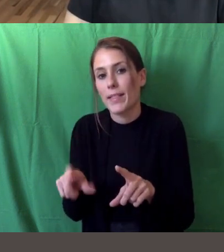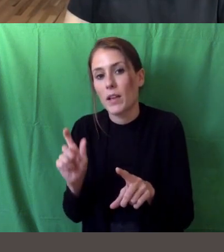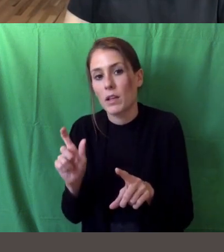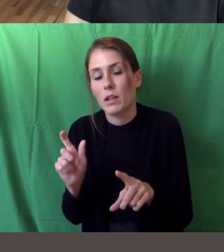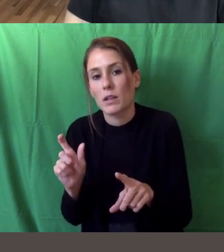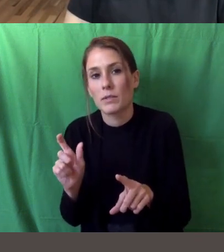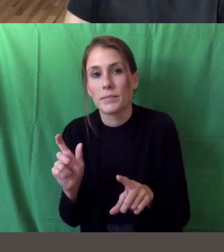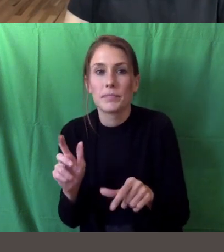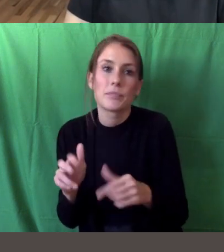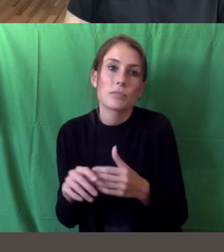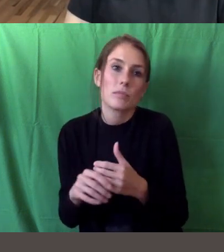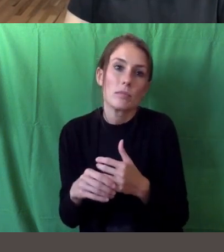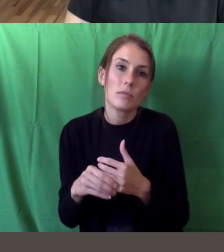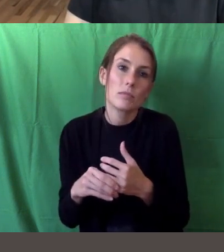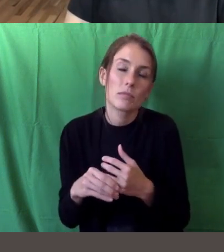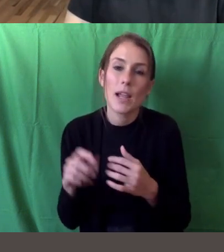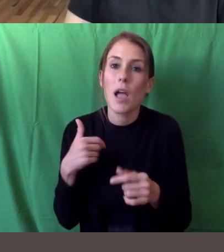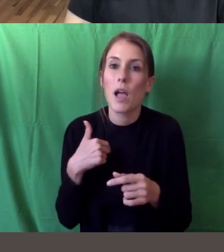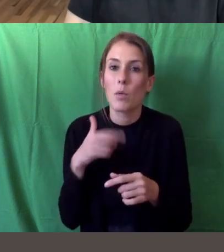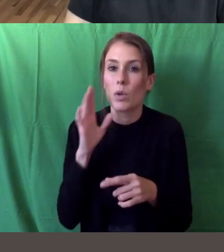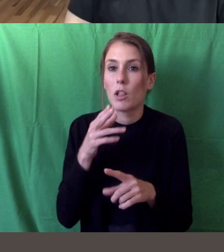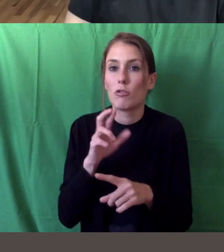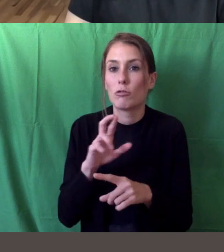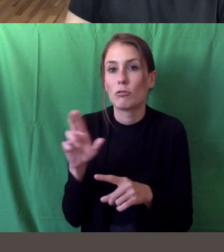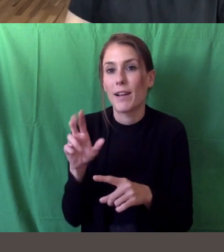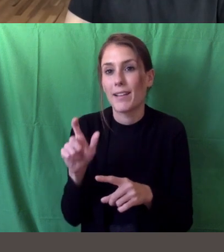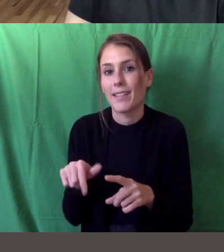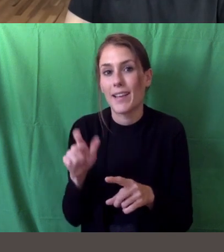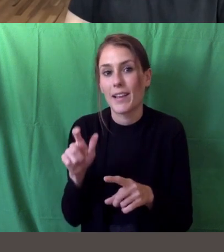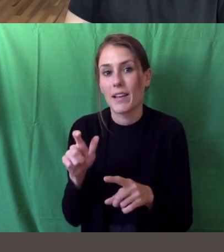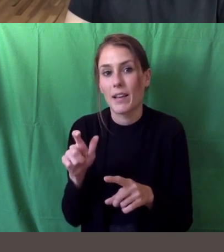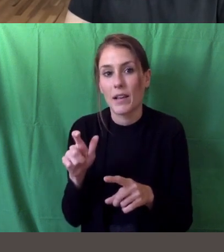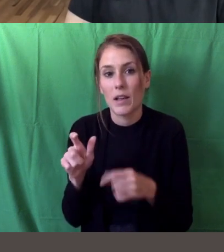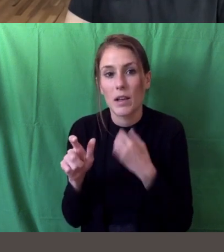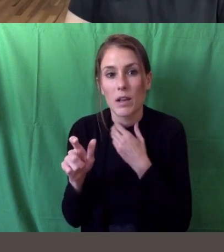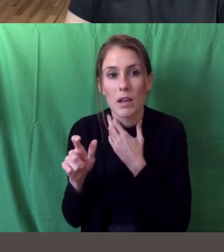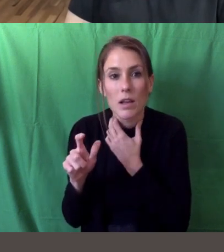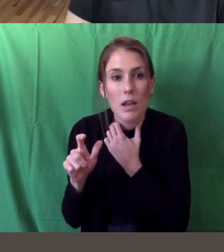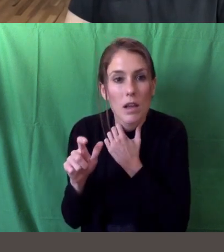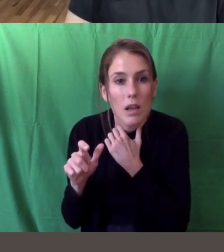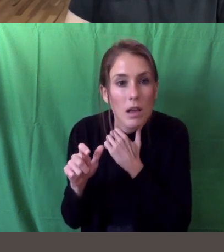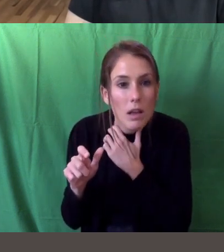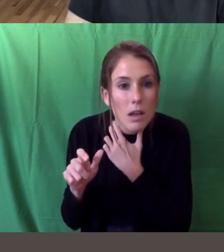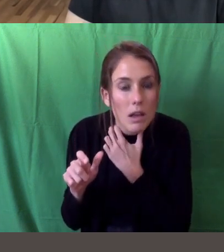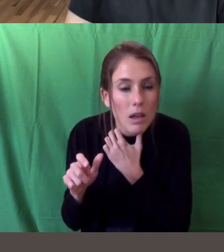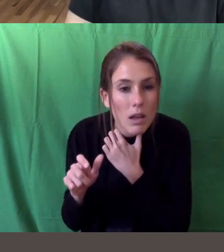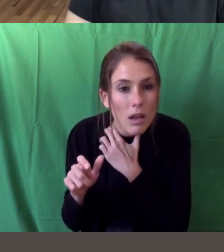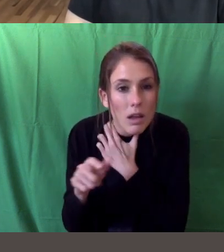I want to open this up a little bit bigger, but I'm going to right click on our azure.yaml in just a second here,